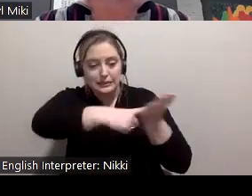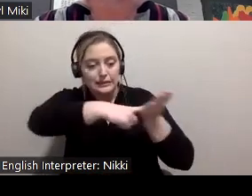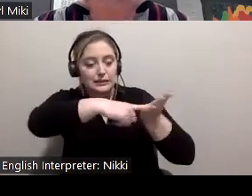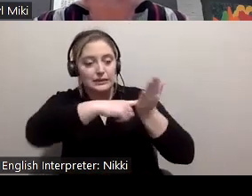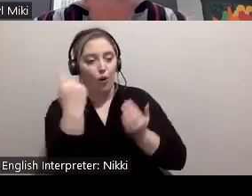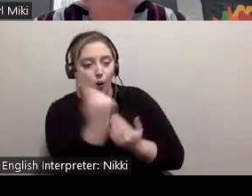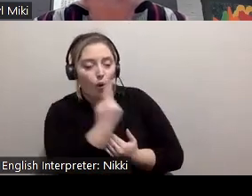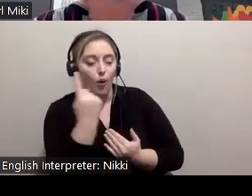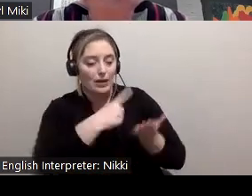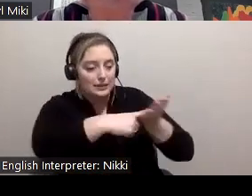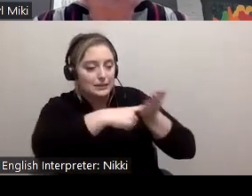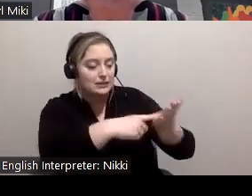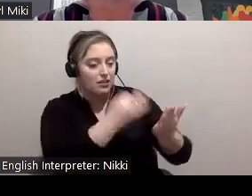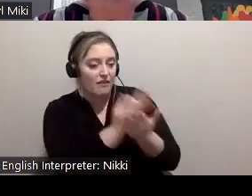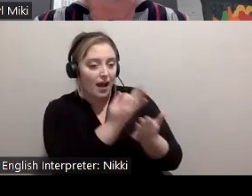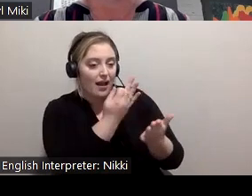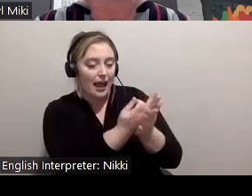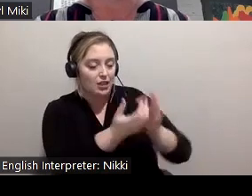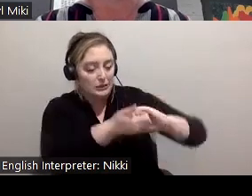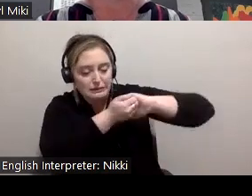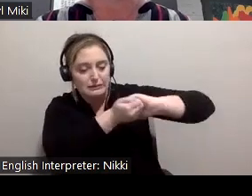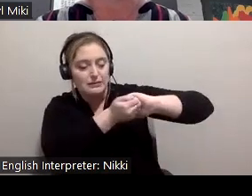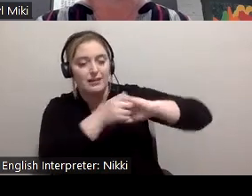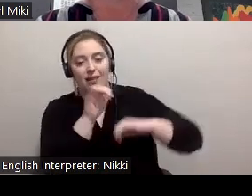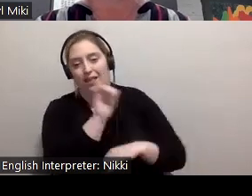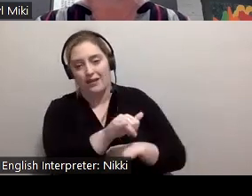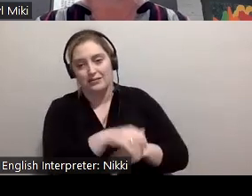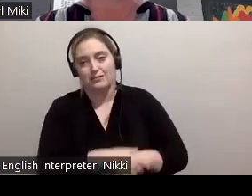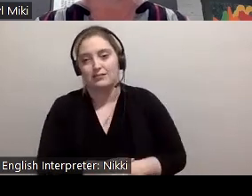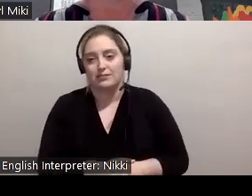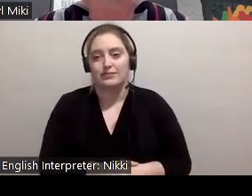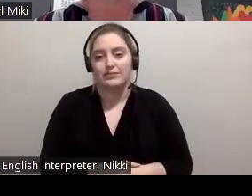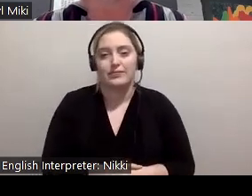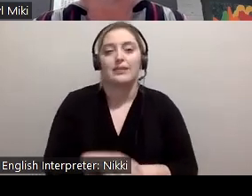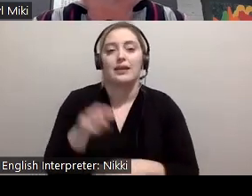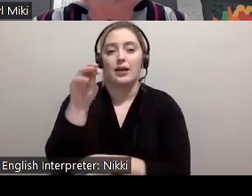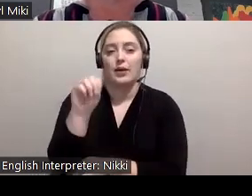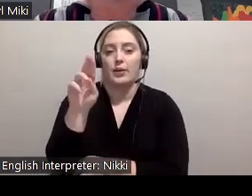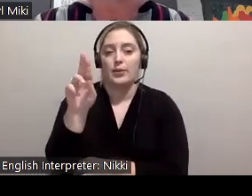finances. Uh municipalities are ineligible to apply. Charitable